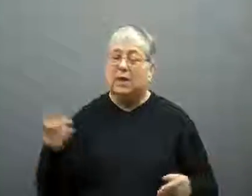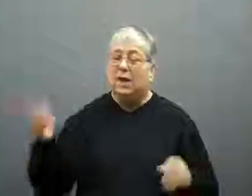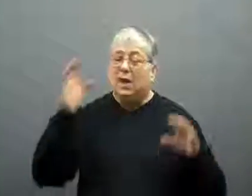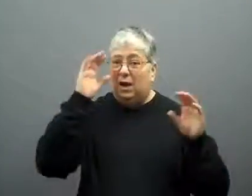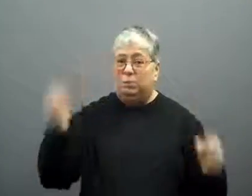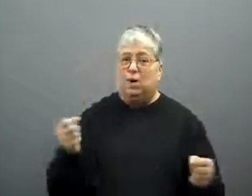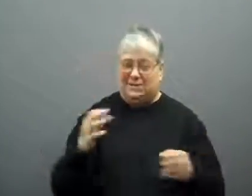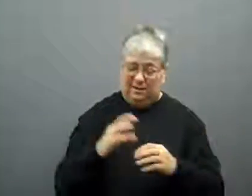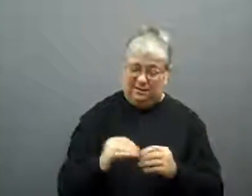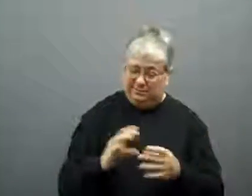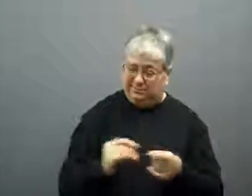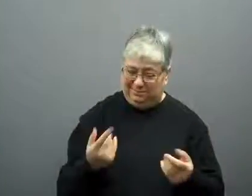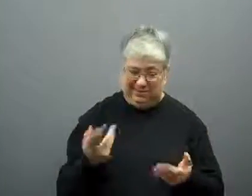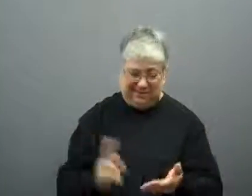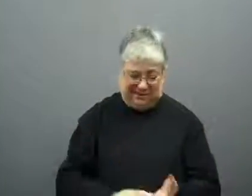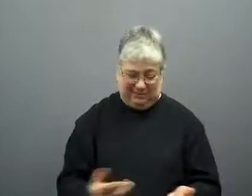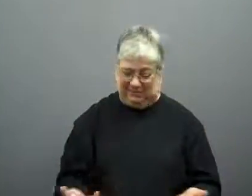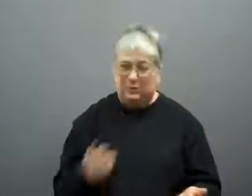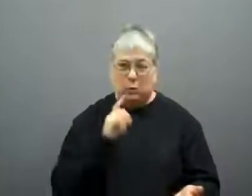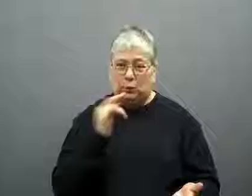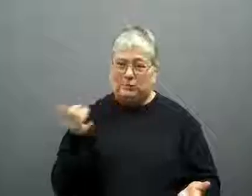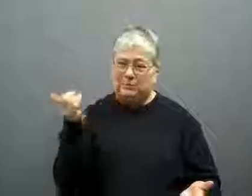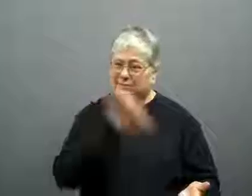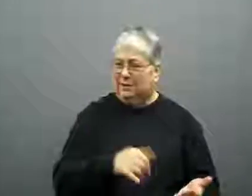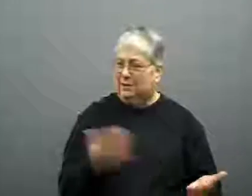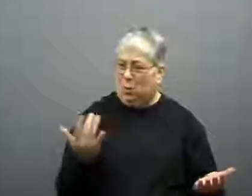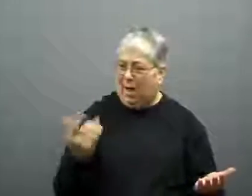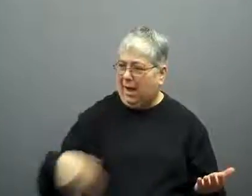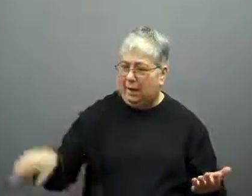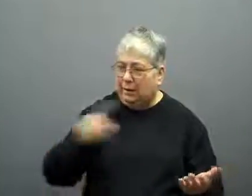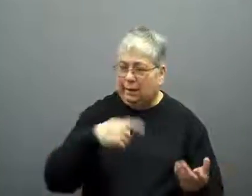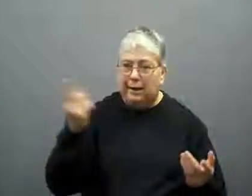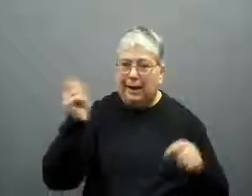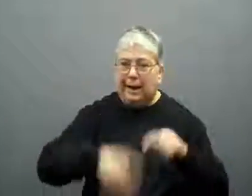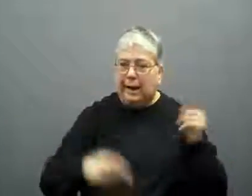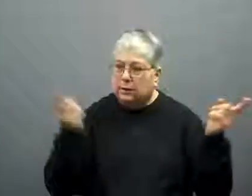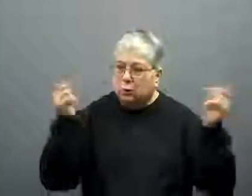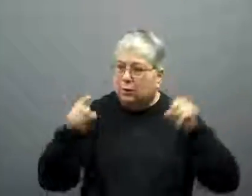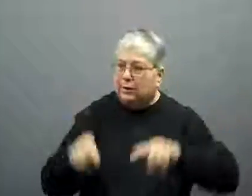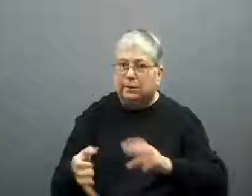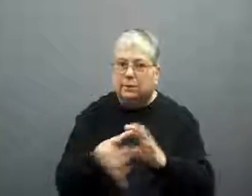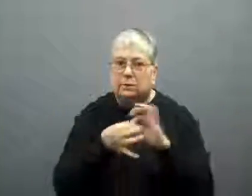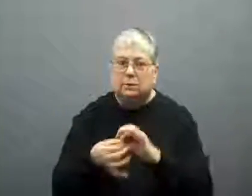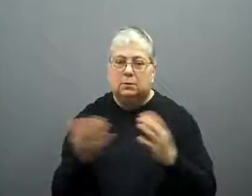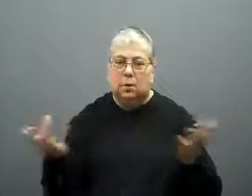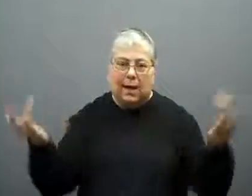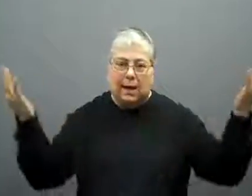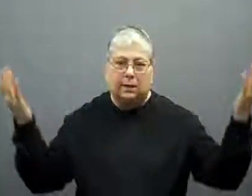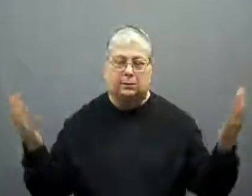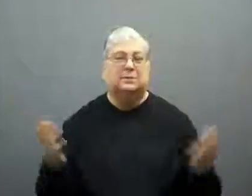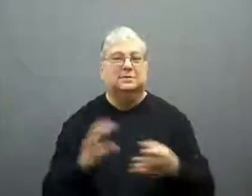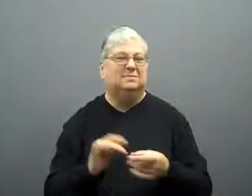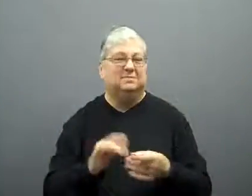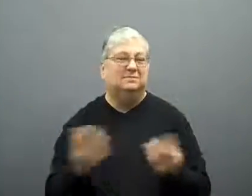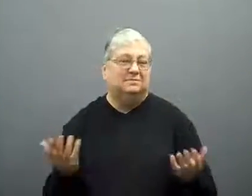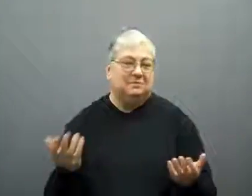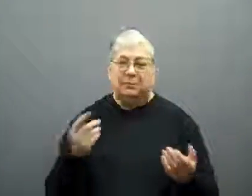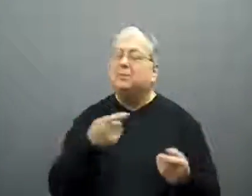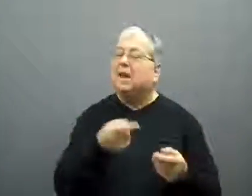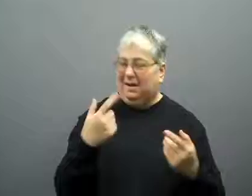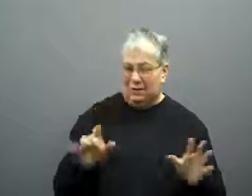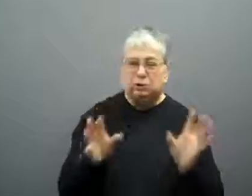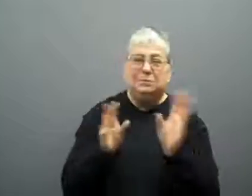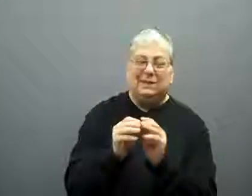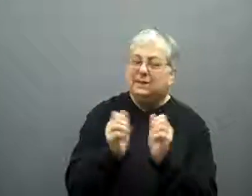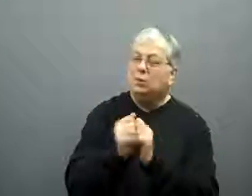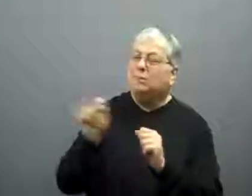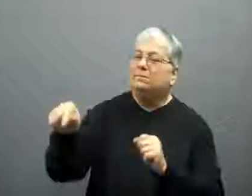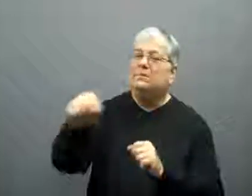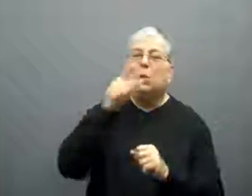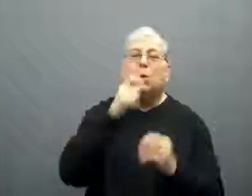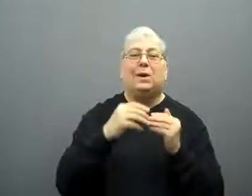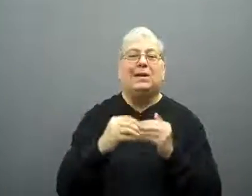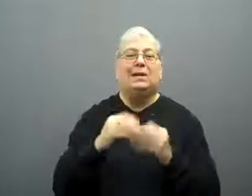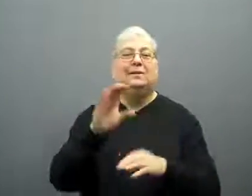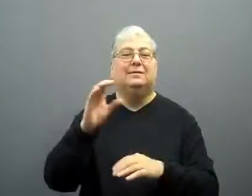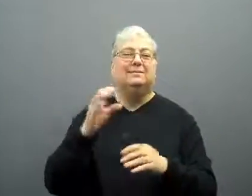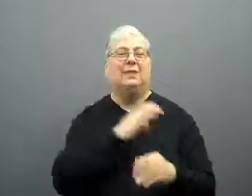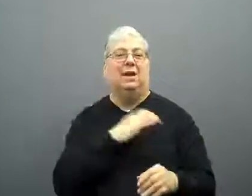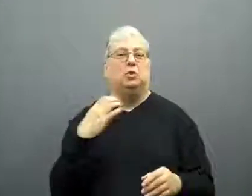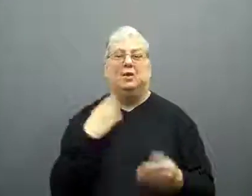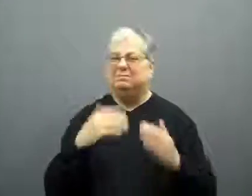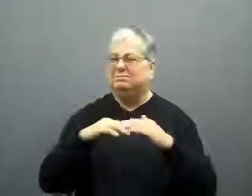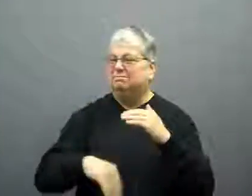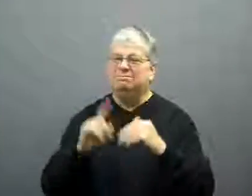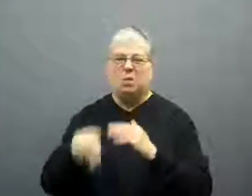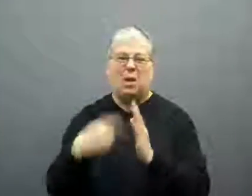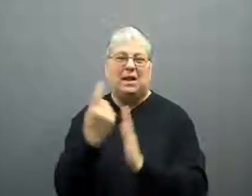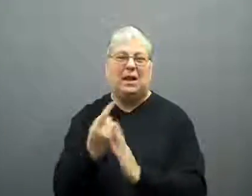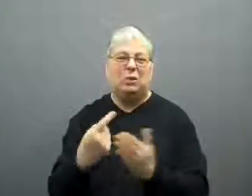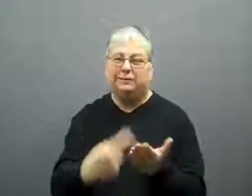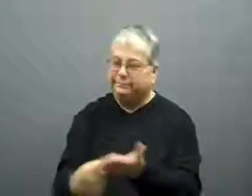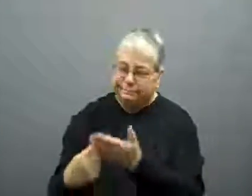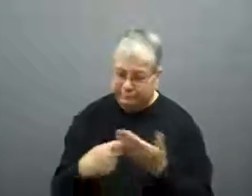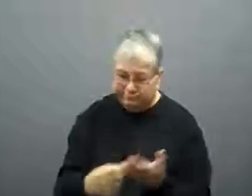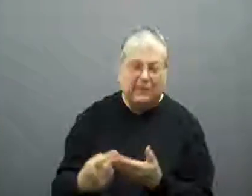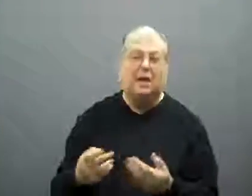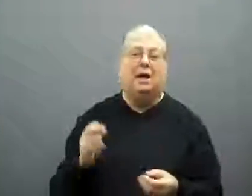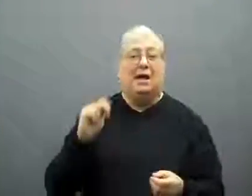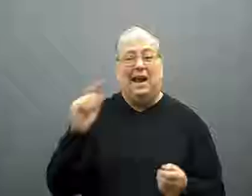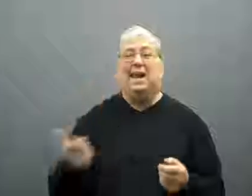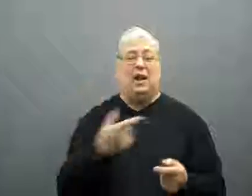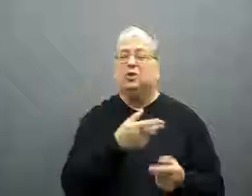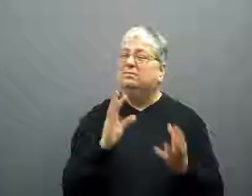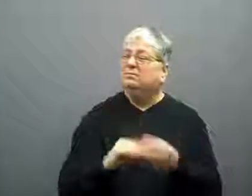He said it was dumb, and asked why it was so hard to achieve unity and agree.